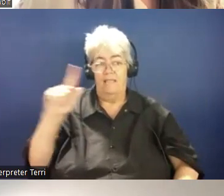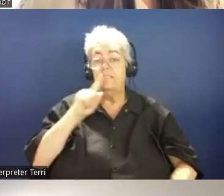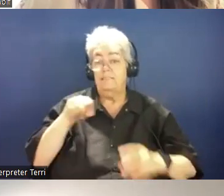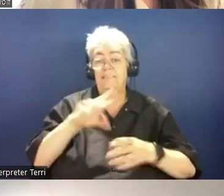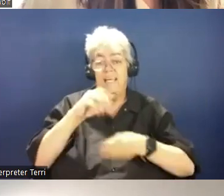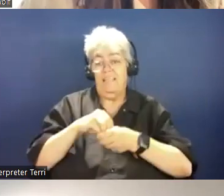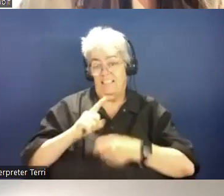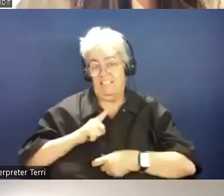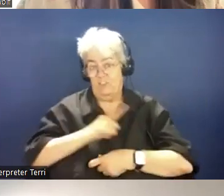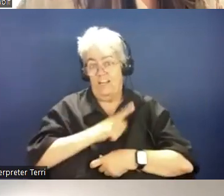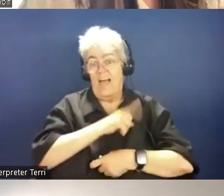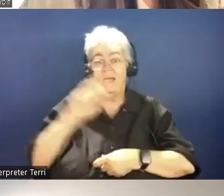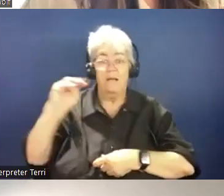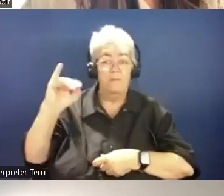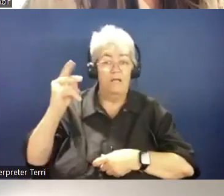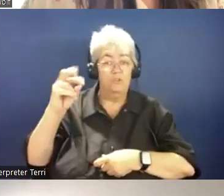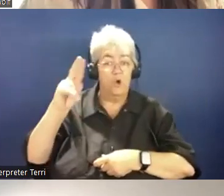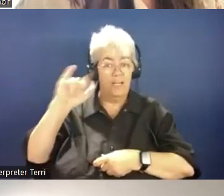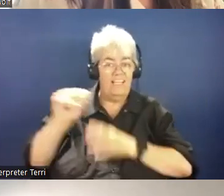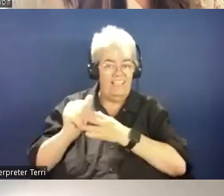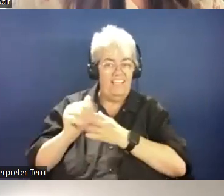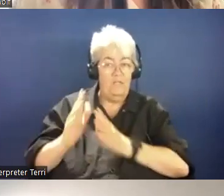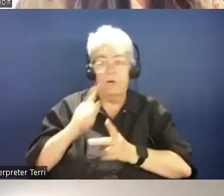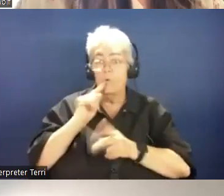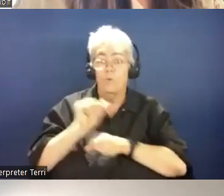so it works out really well for both our priorities, as well as her priorities.